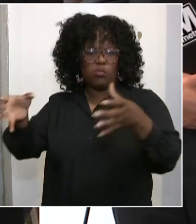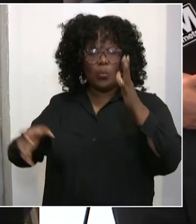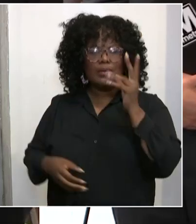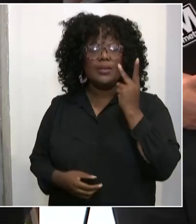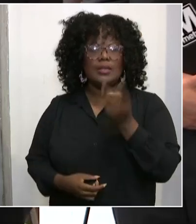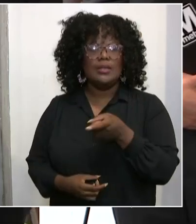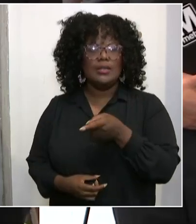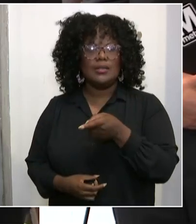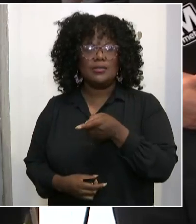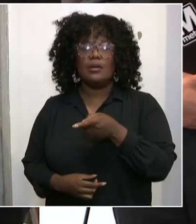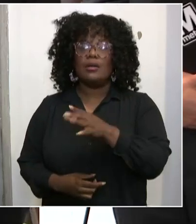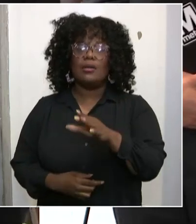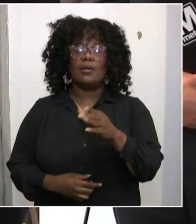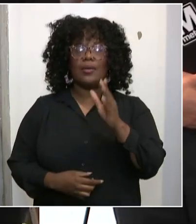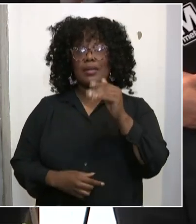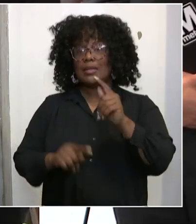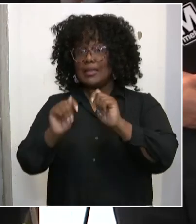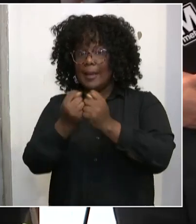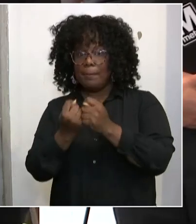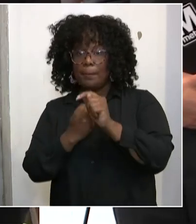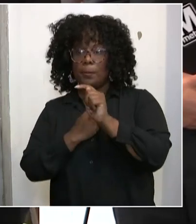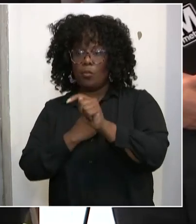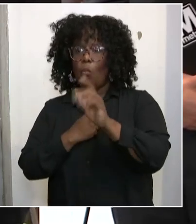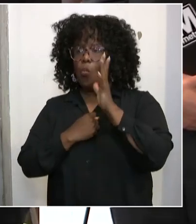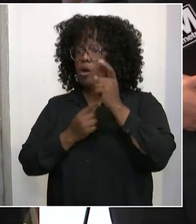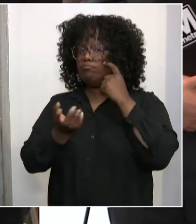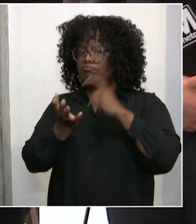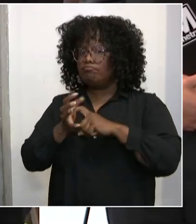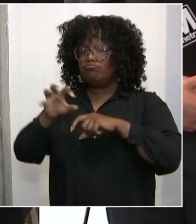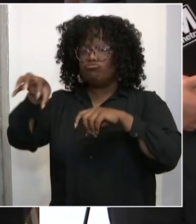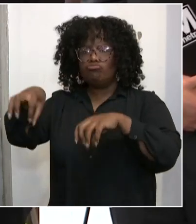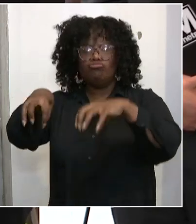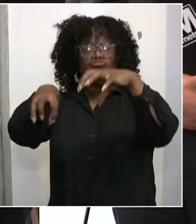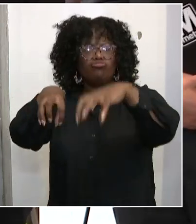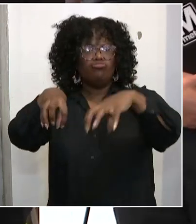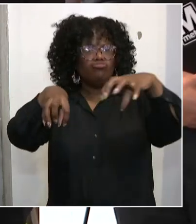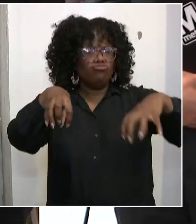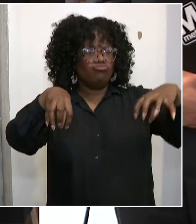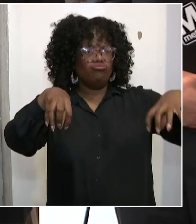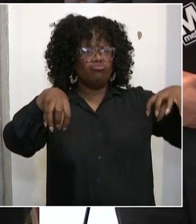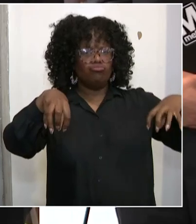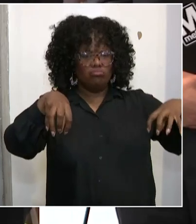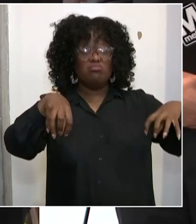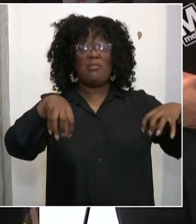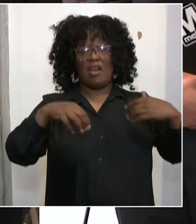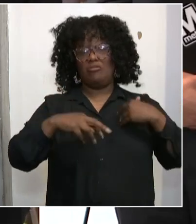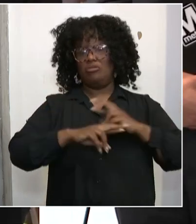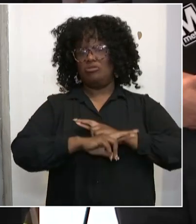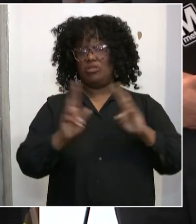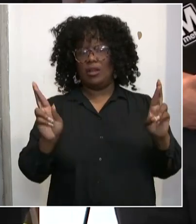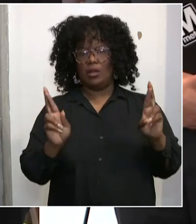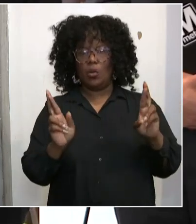and teams that will go on throughout the summer, and you will also see high visibility patrol efforts, uh,